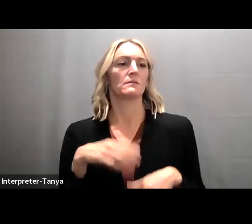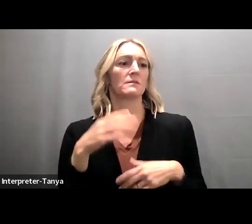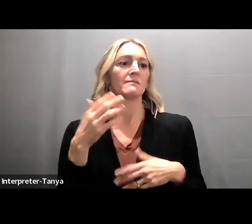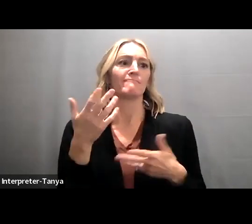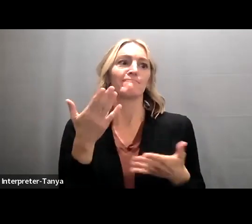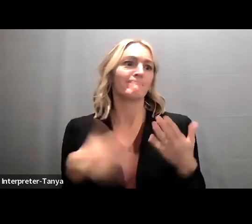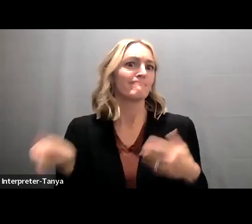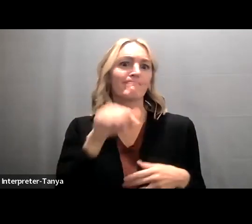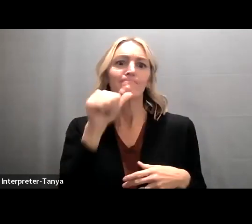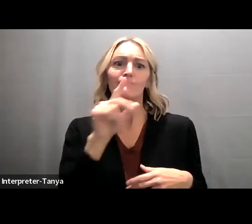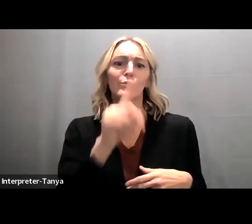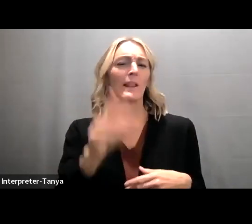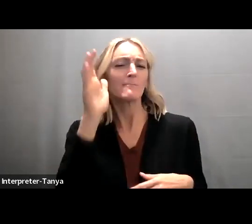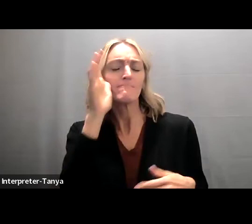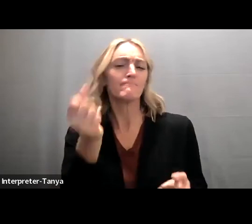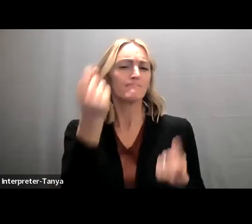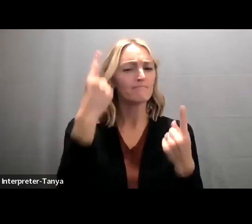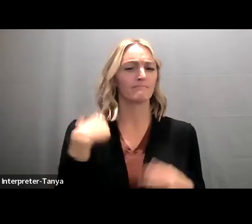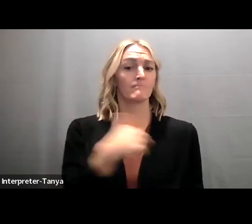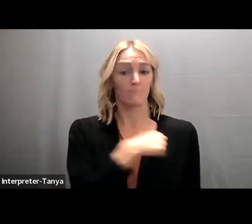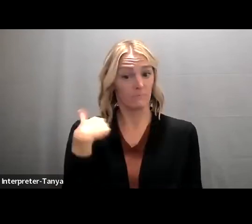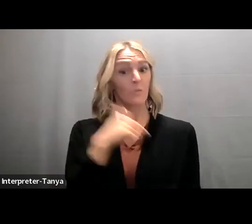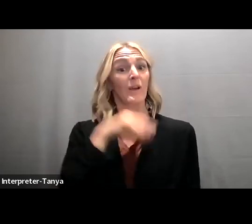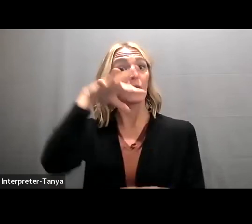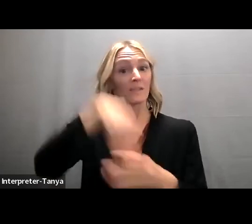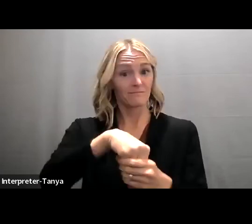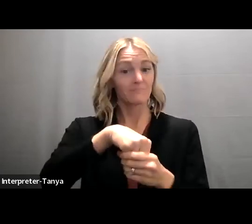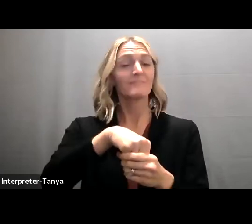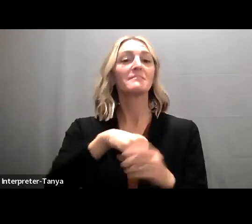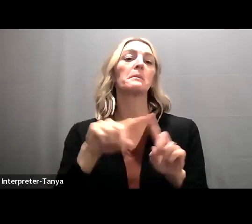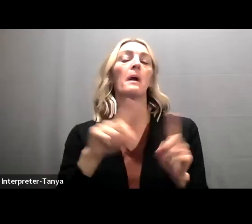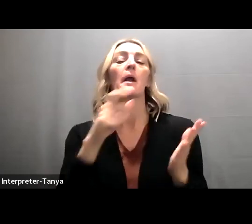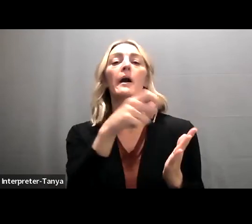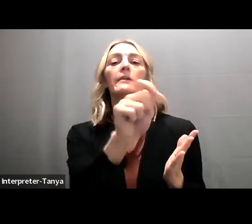We were at the table or in the room, but we were kind of like a check box.